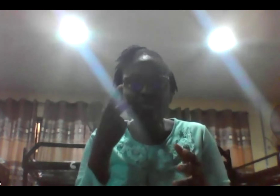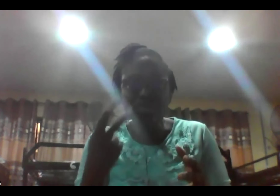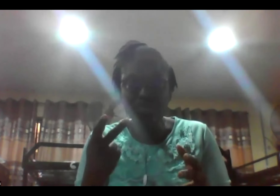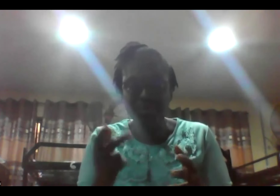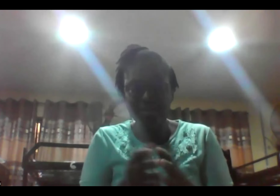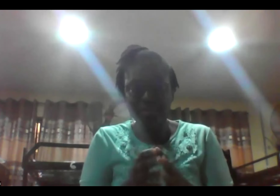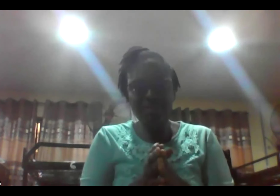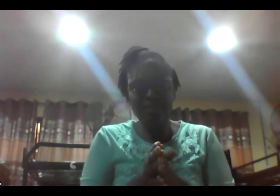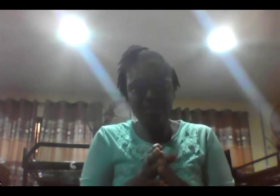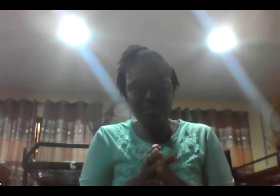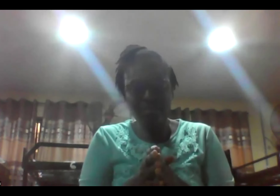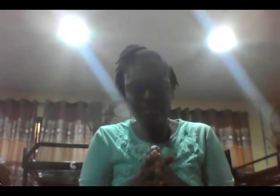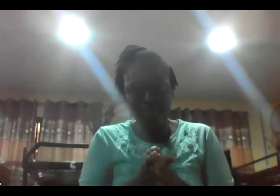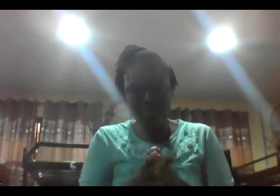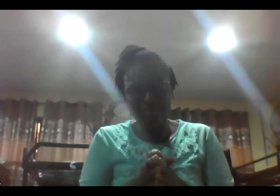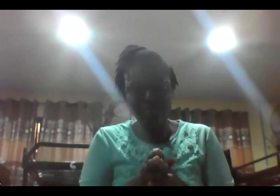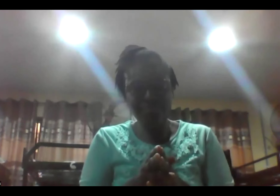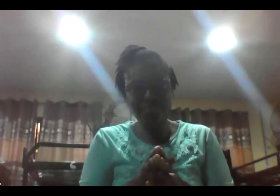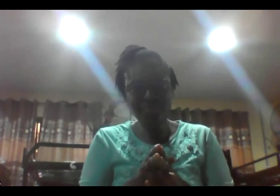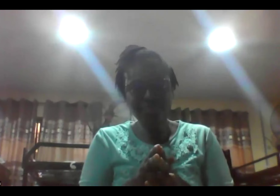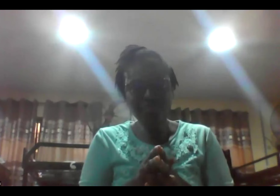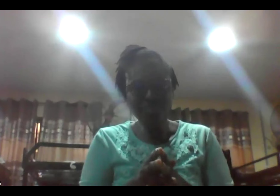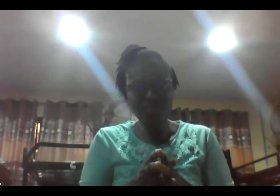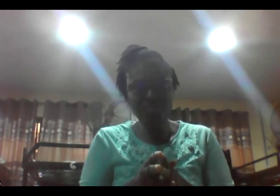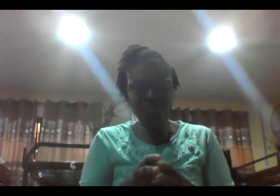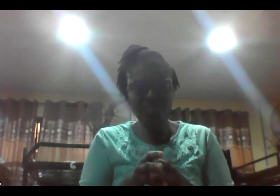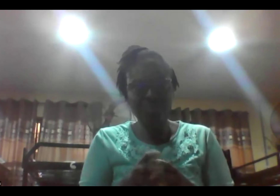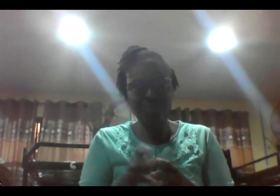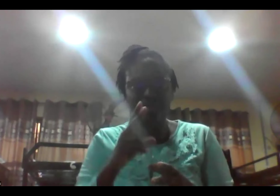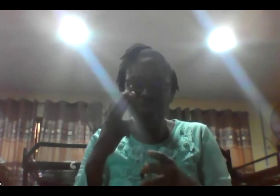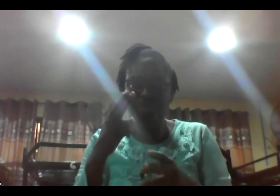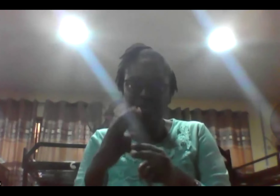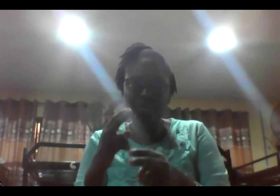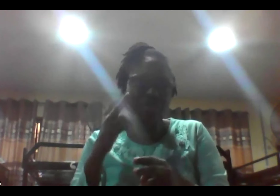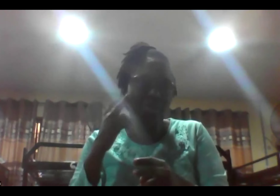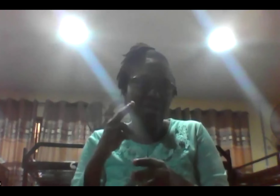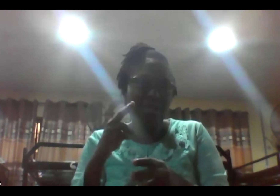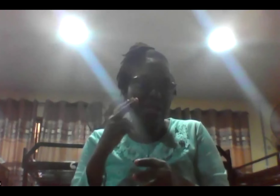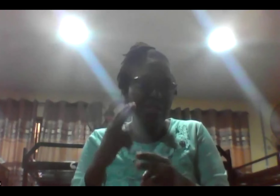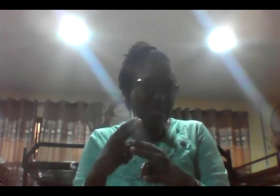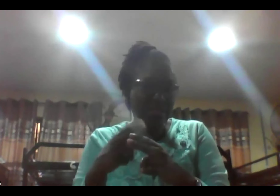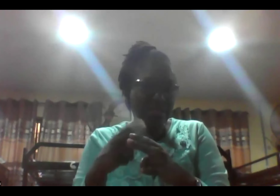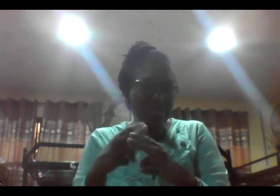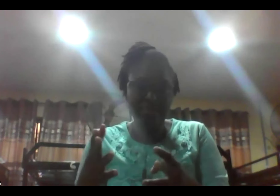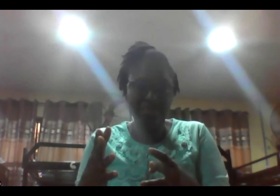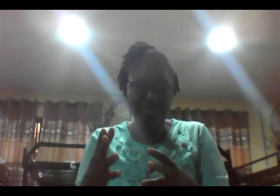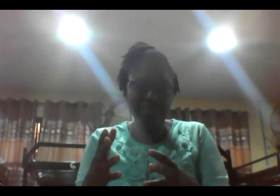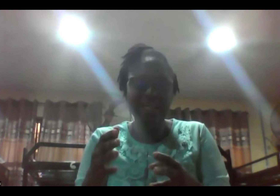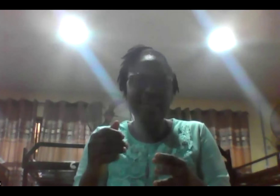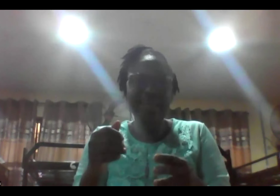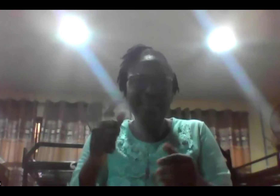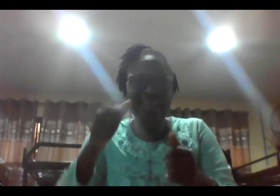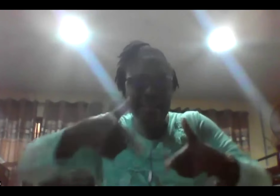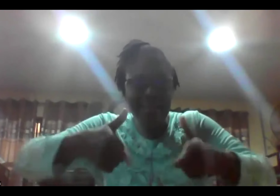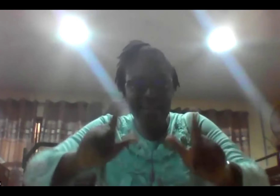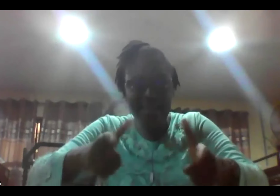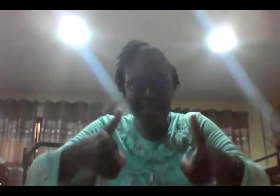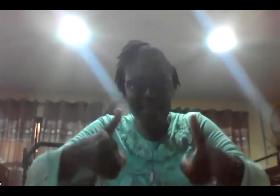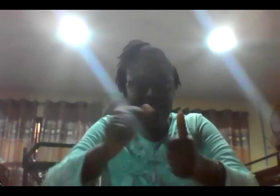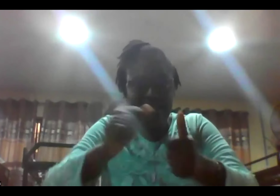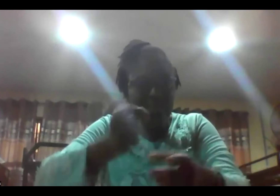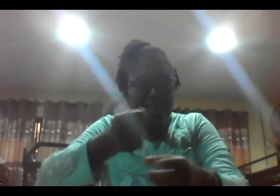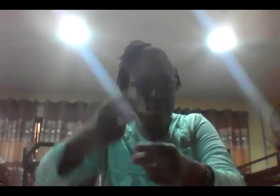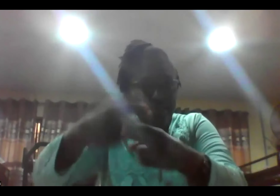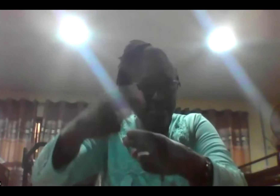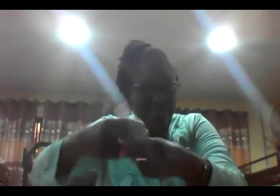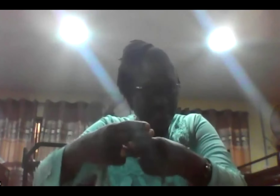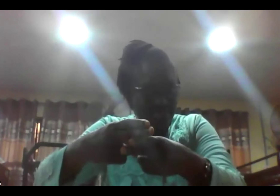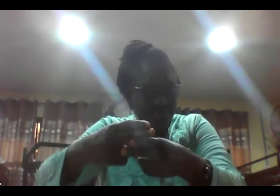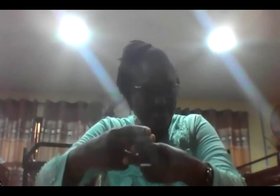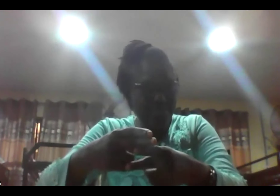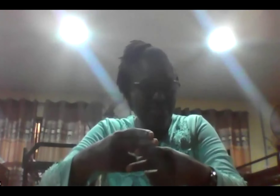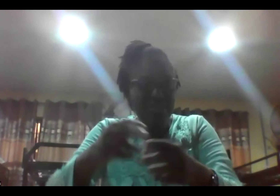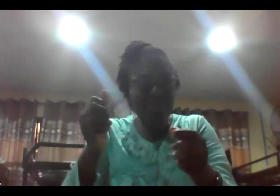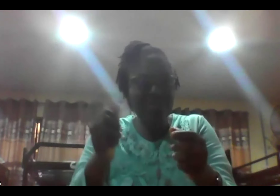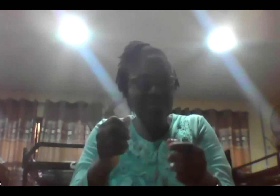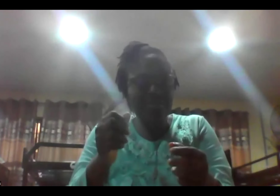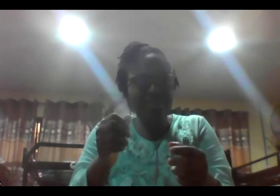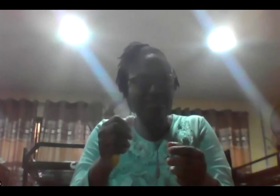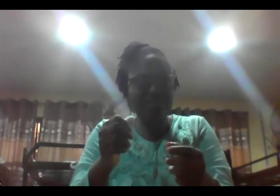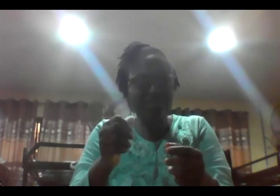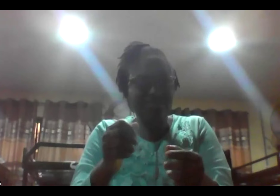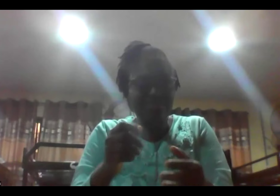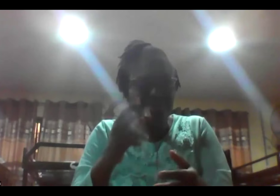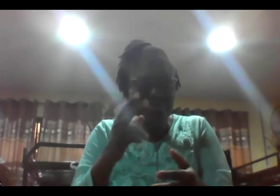which is the major person that is, then her name or his name, or sorry. Her name is not fully written there. So you locate your your phone name, which is K. Techno, Km, 5.